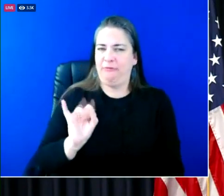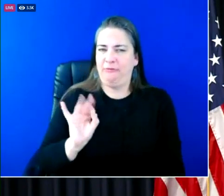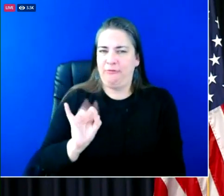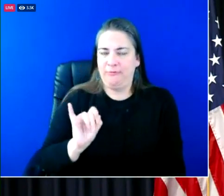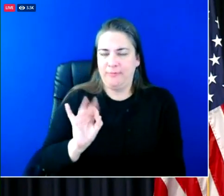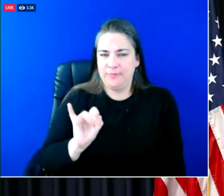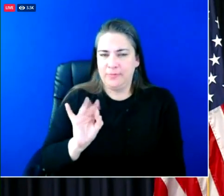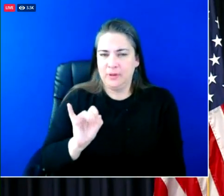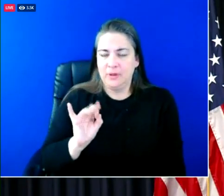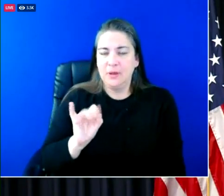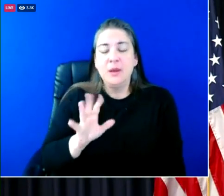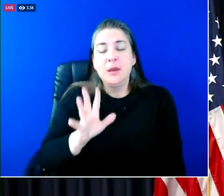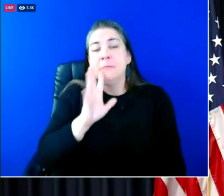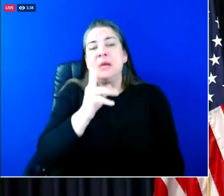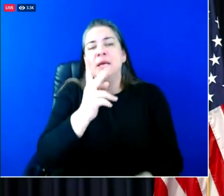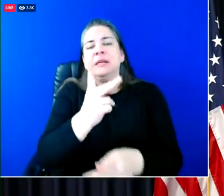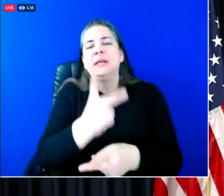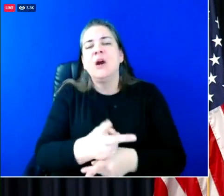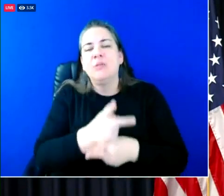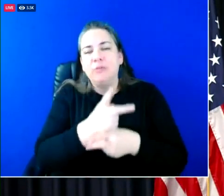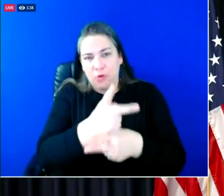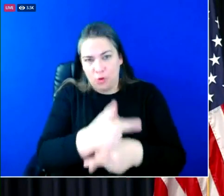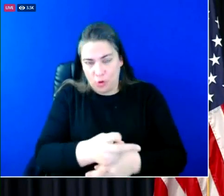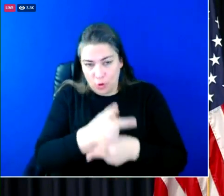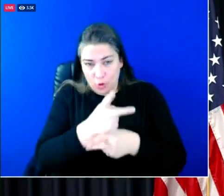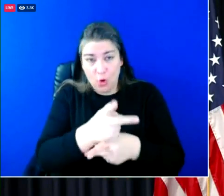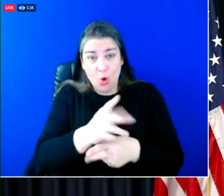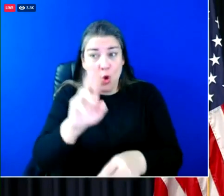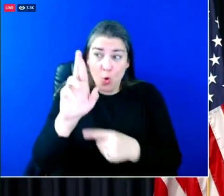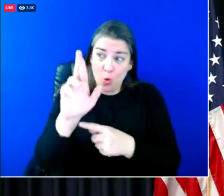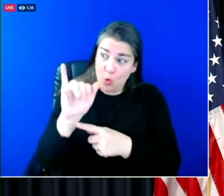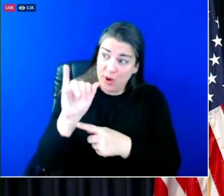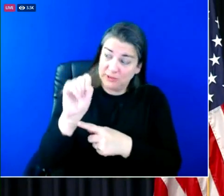bigger risk to an individual right now is getting on the roads when they